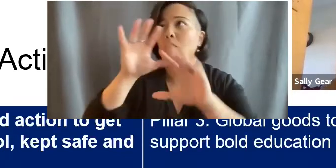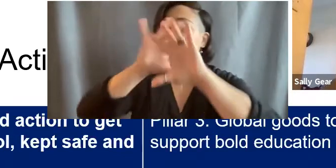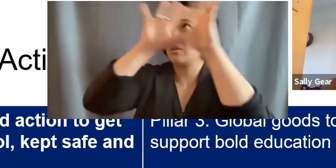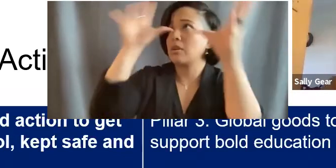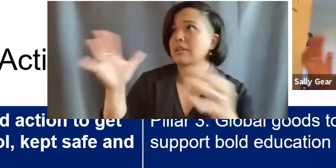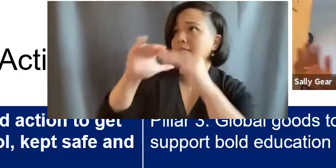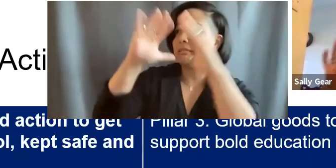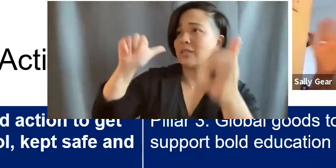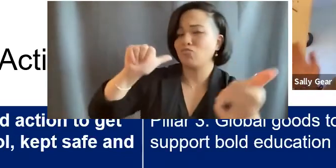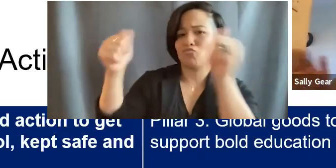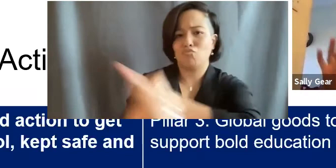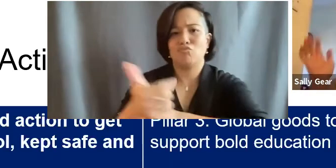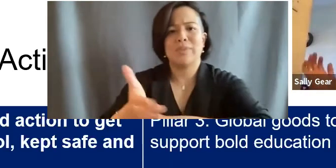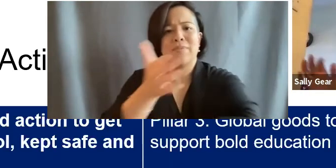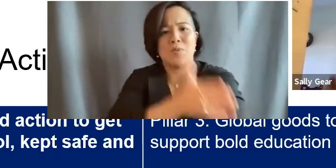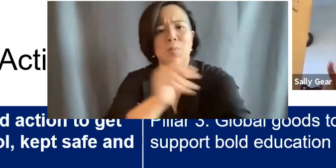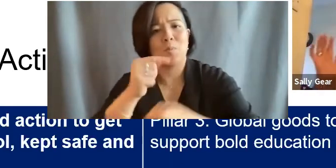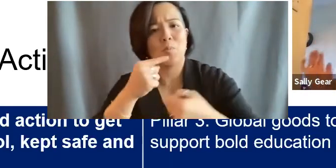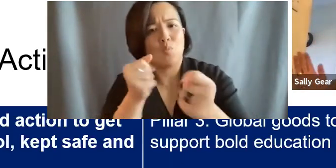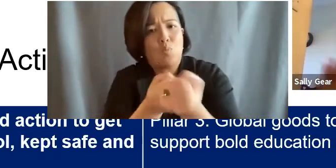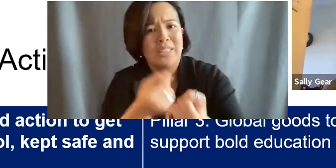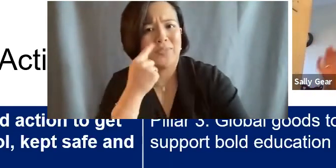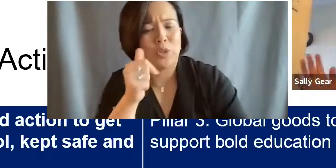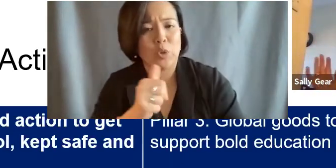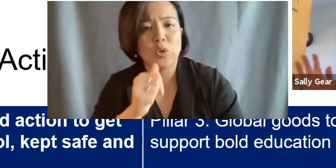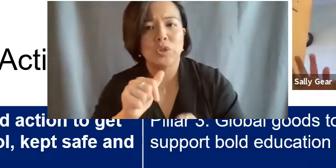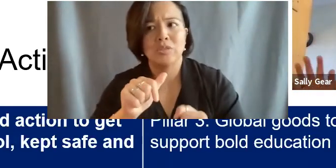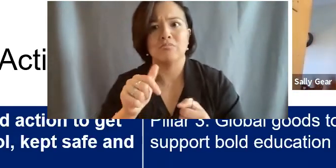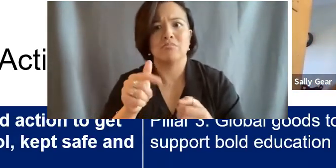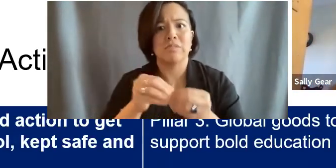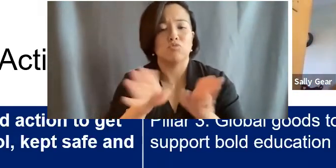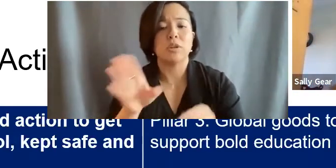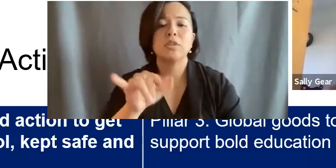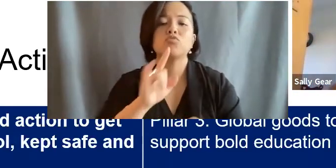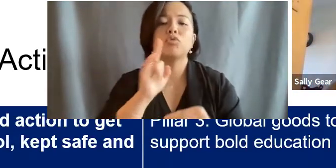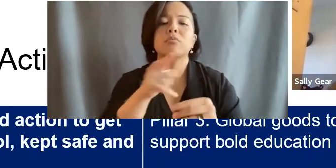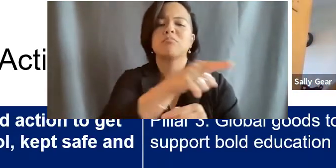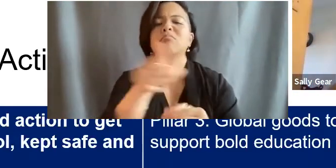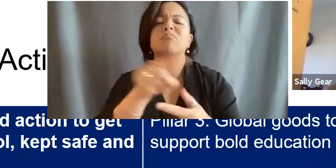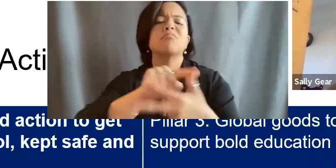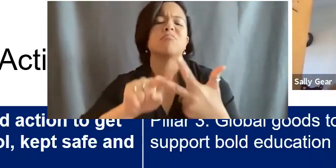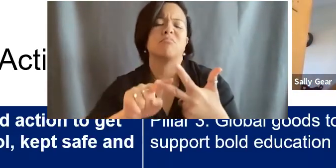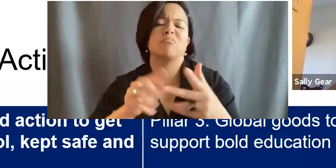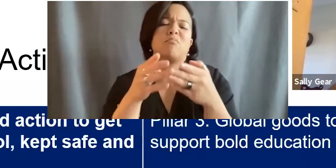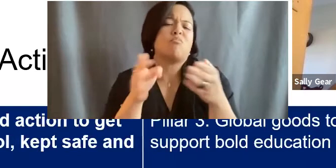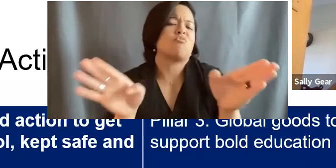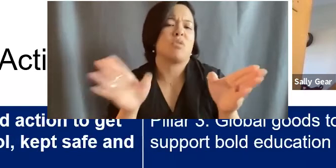So, they're sort of that they're the sort of broad three pillars of action that we've. We've committed to over the next